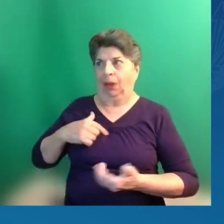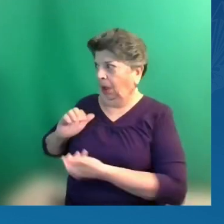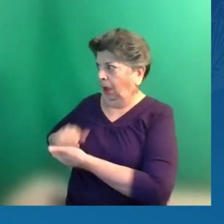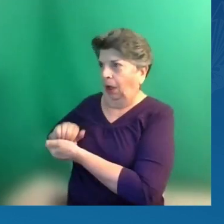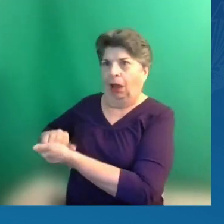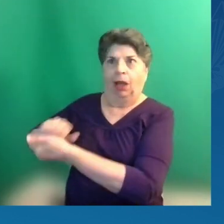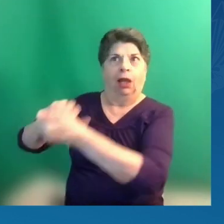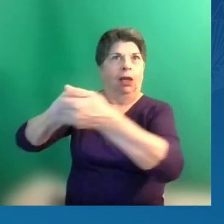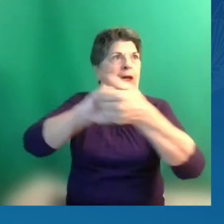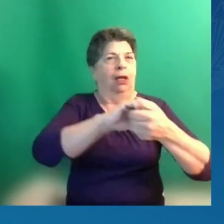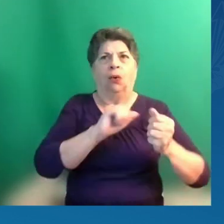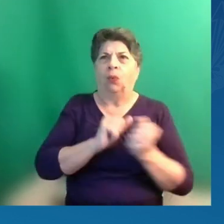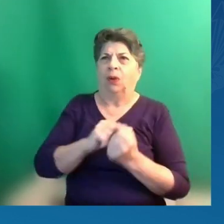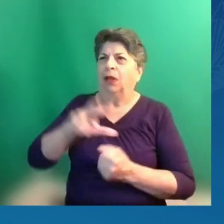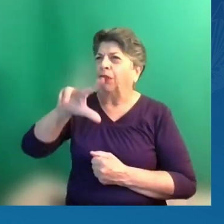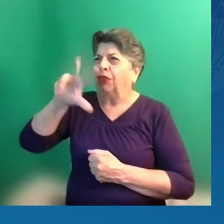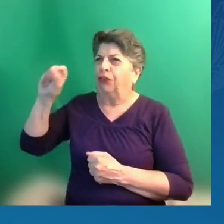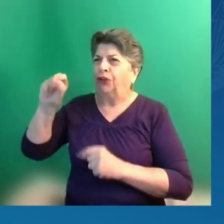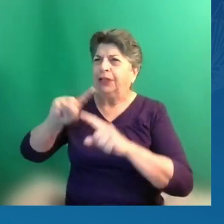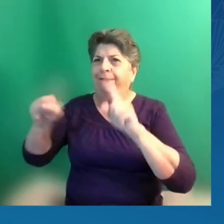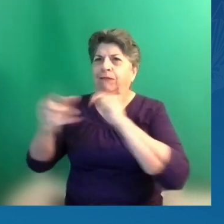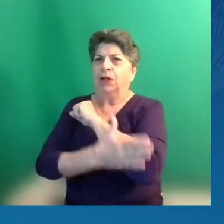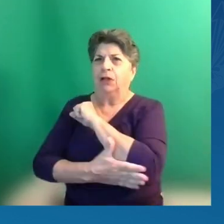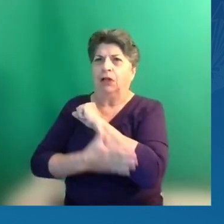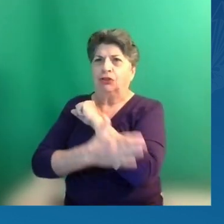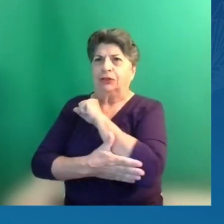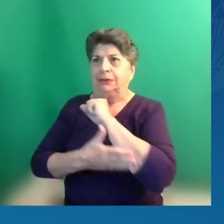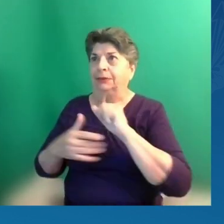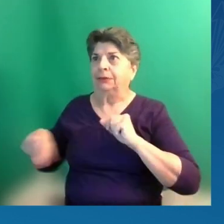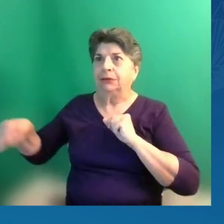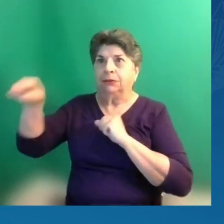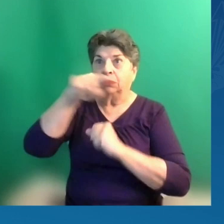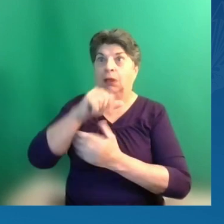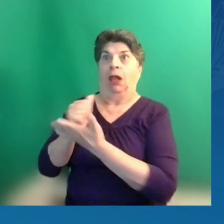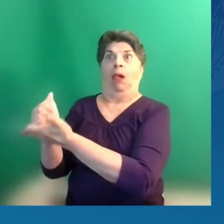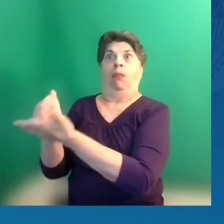with reliable access to water and sanitation since MCC was founded 18 years ago.